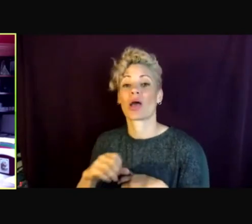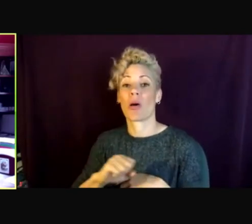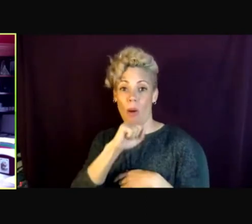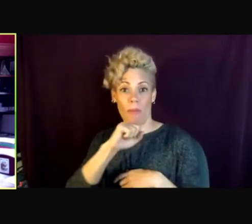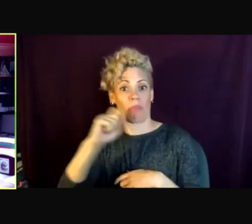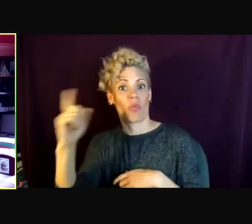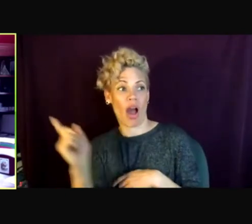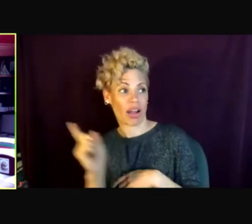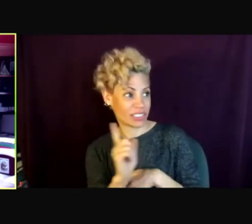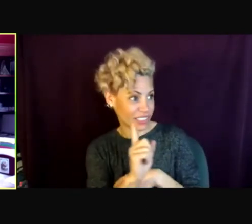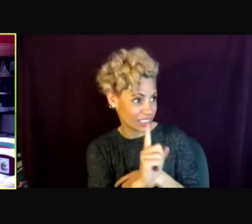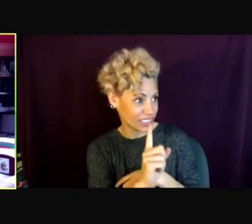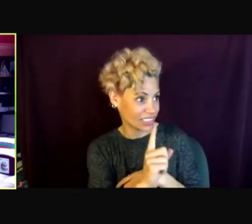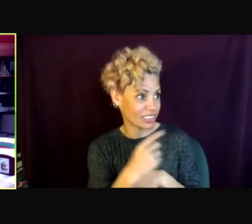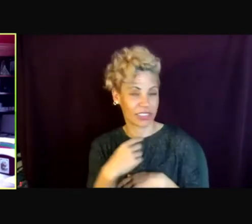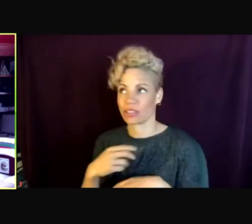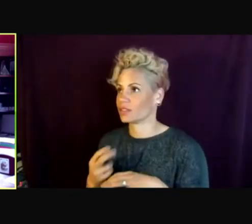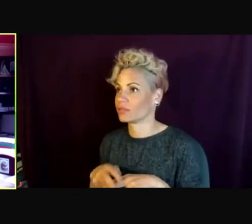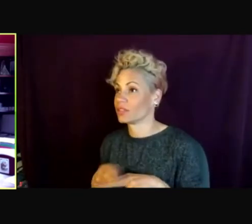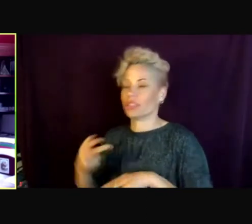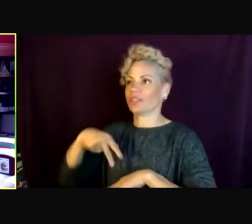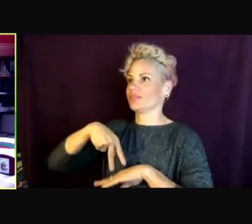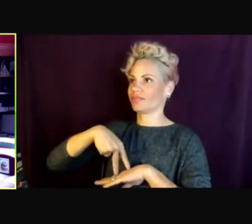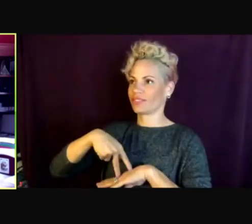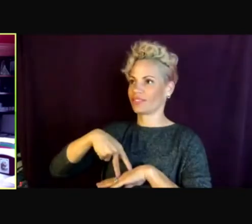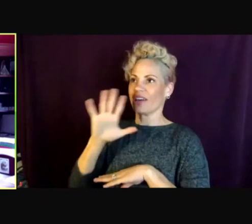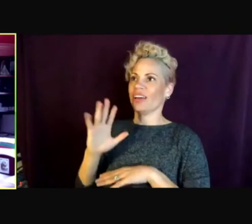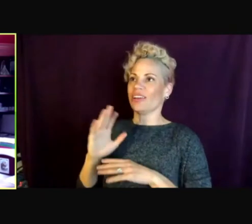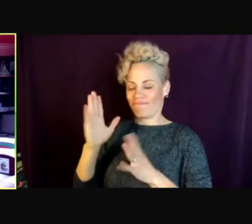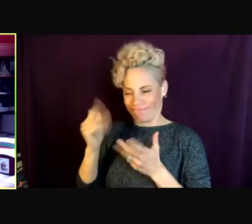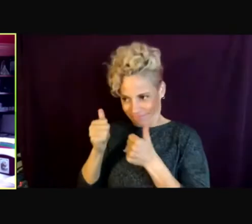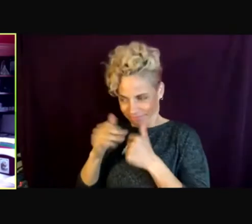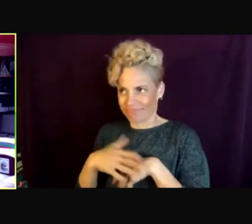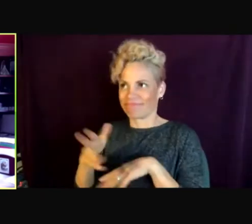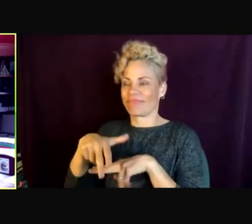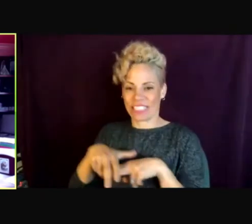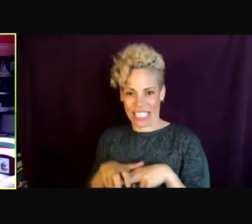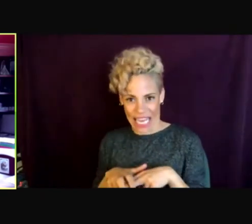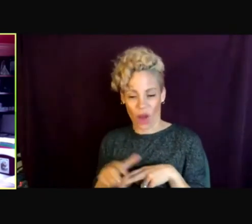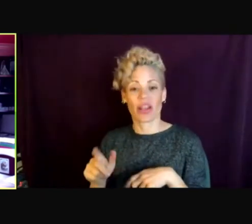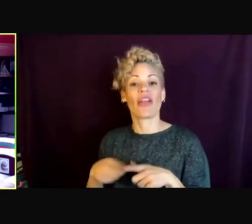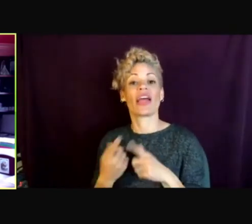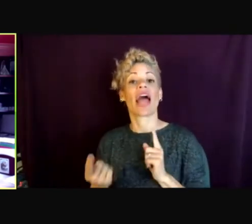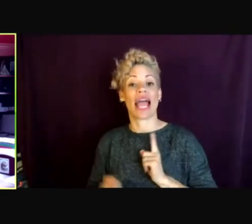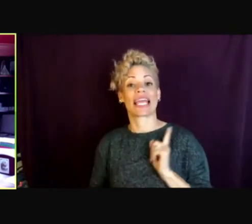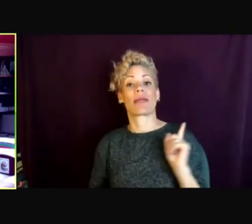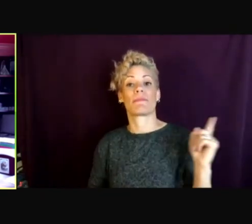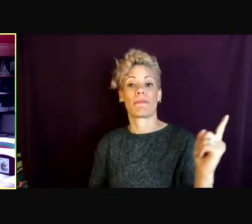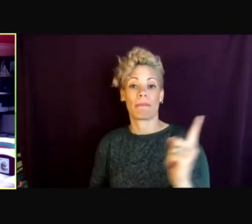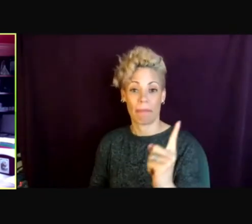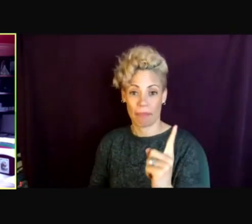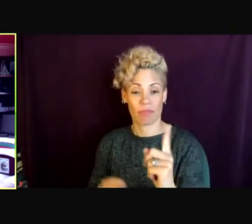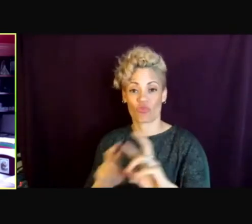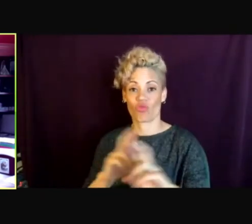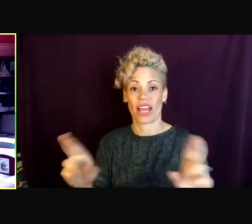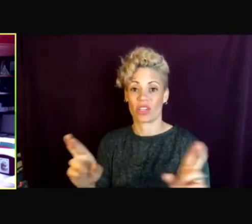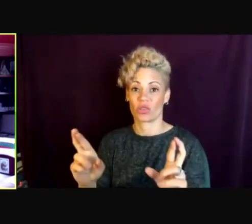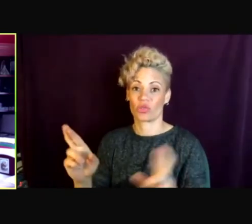we sit down and I get up and go to the podium. Now I have a philosophy that whenever you have the podium,